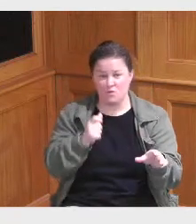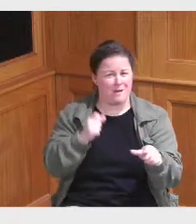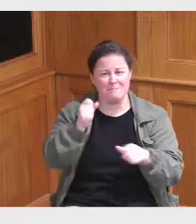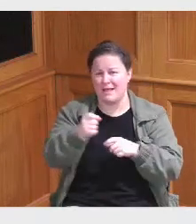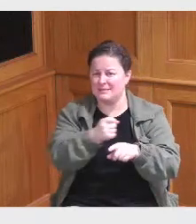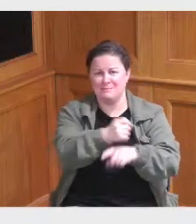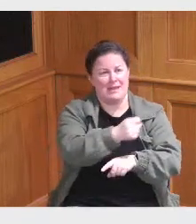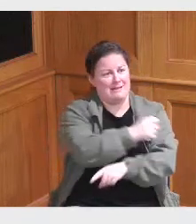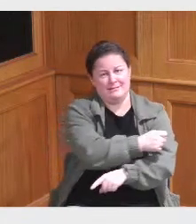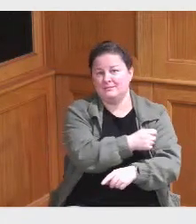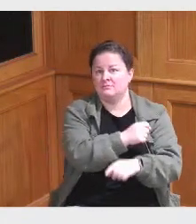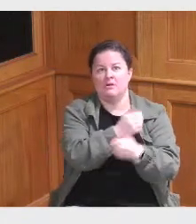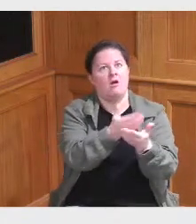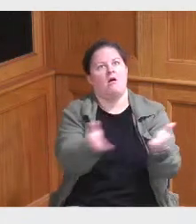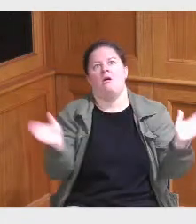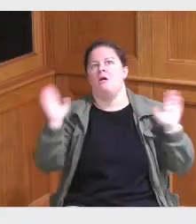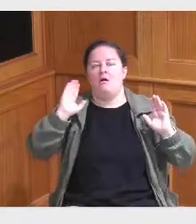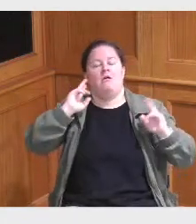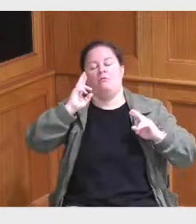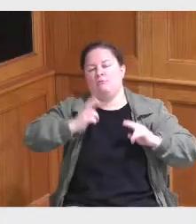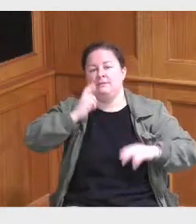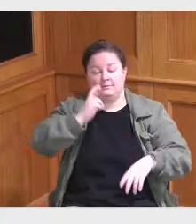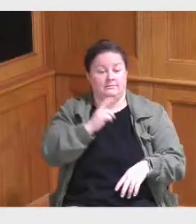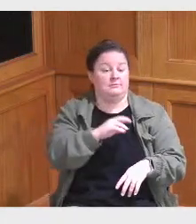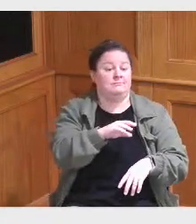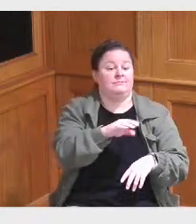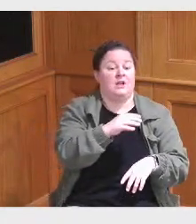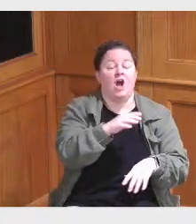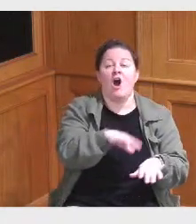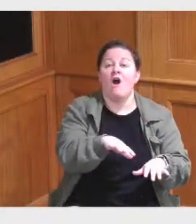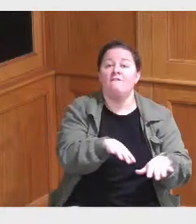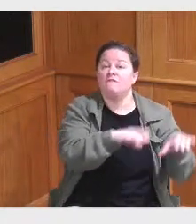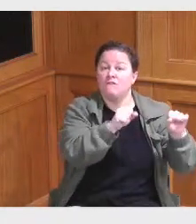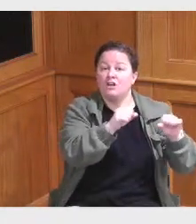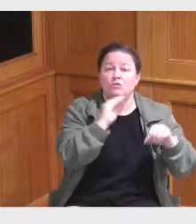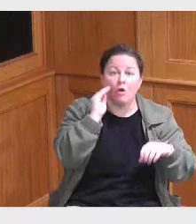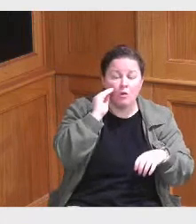that would be your traditional foster homes kinship care which is where family members